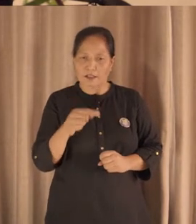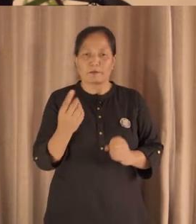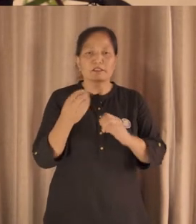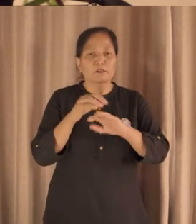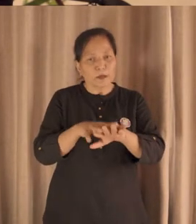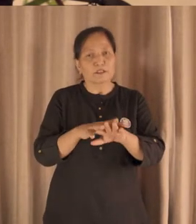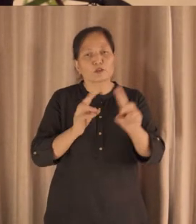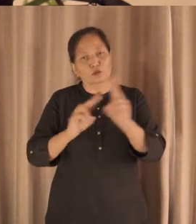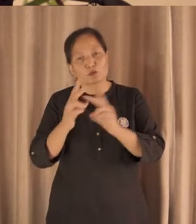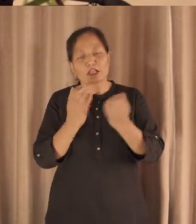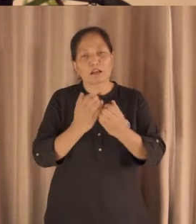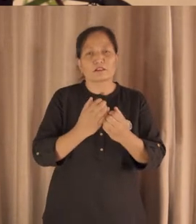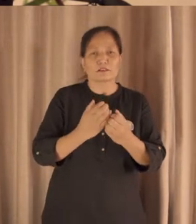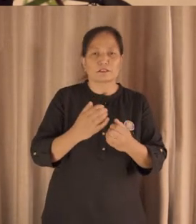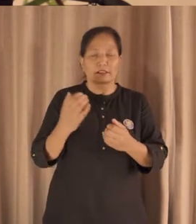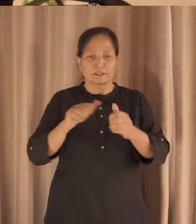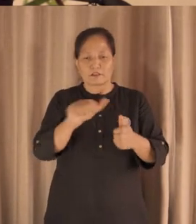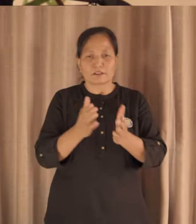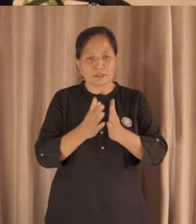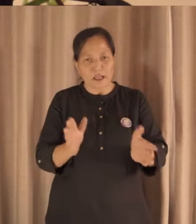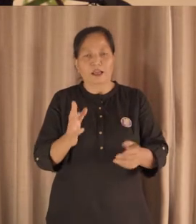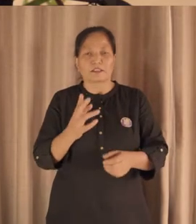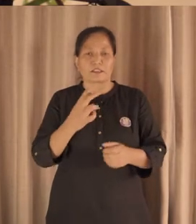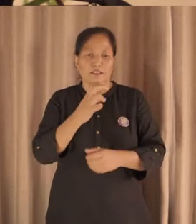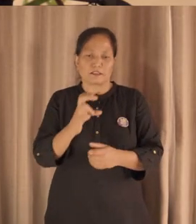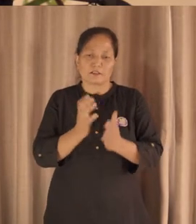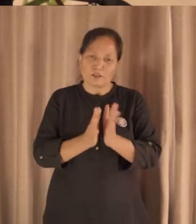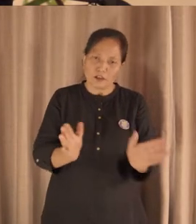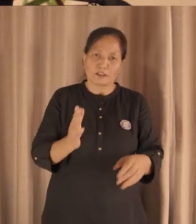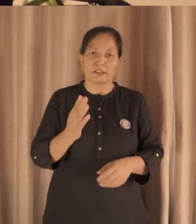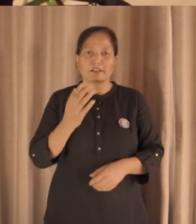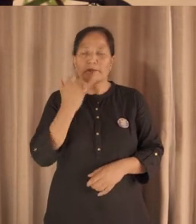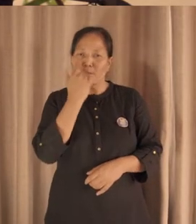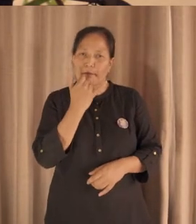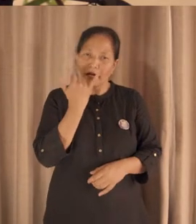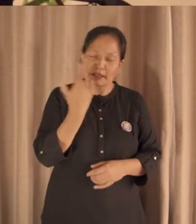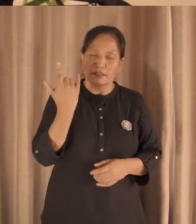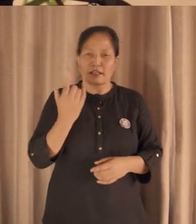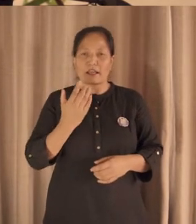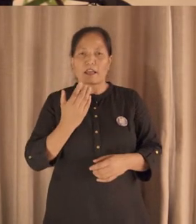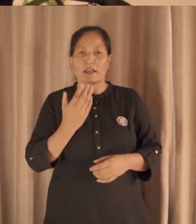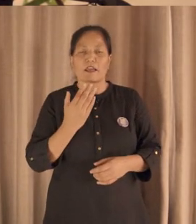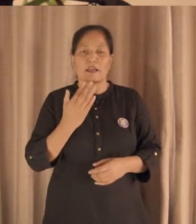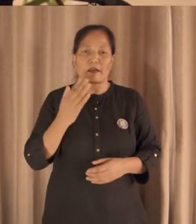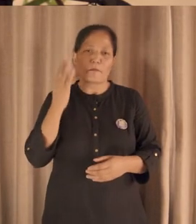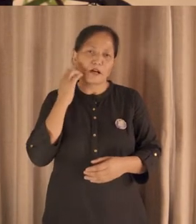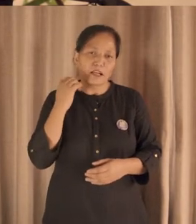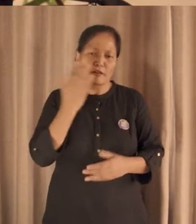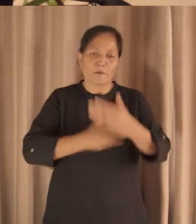It is the legal international document that ensures the IP rights which are made compatible